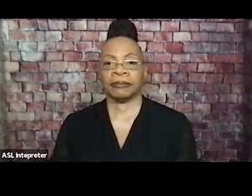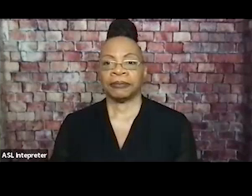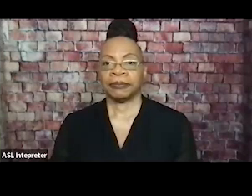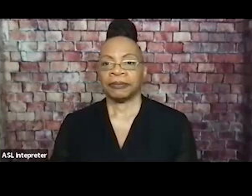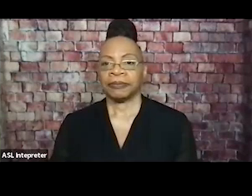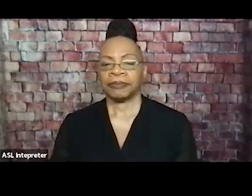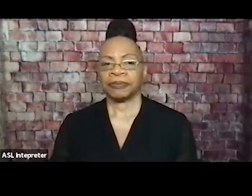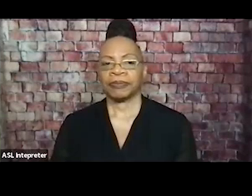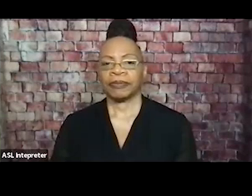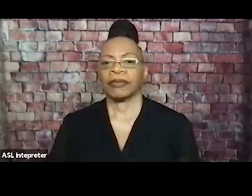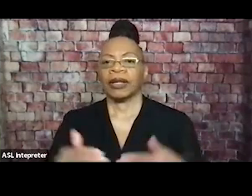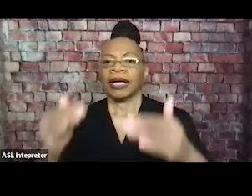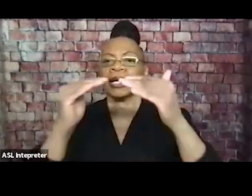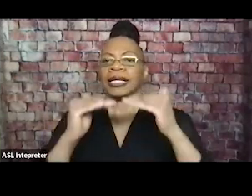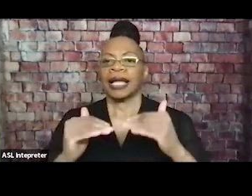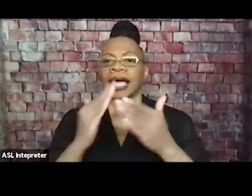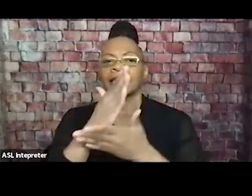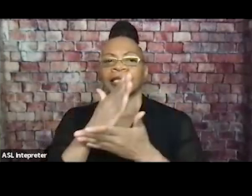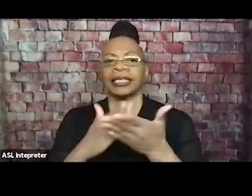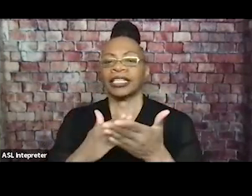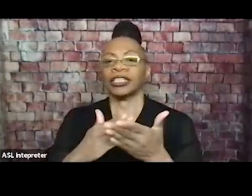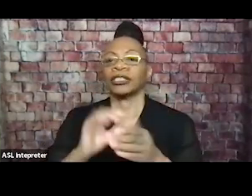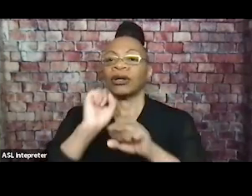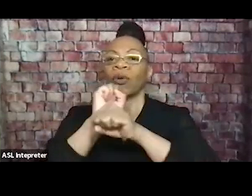The next section we'll talk about is work history.